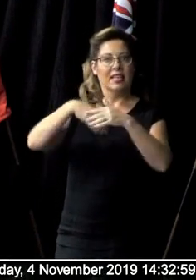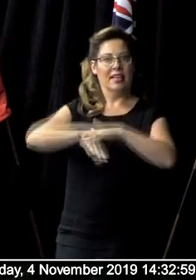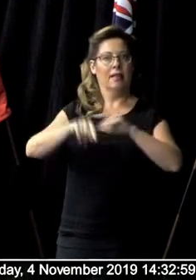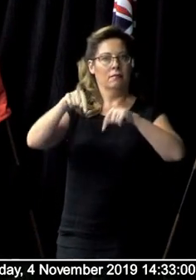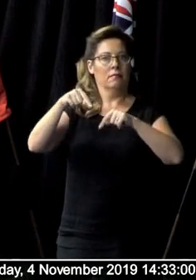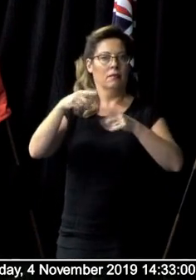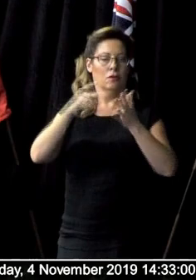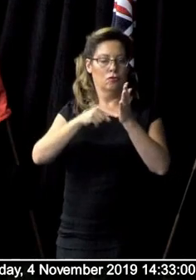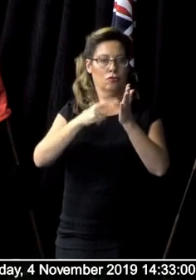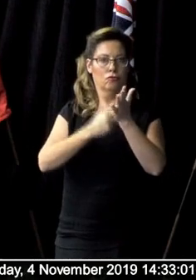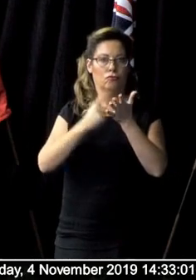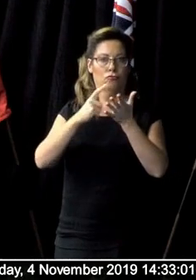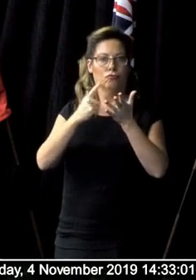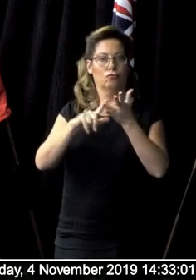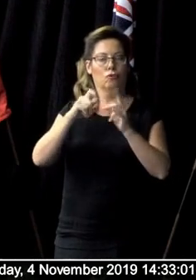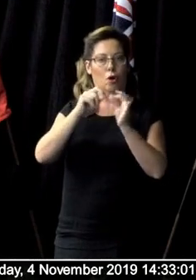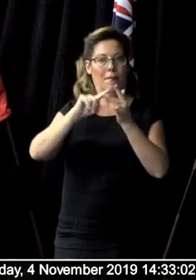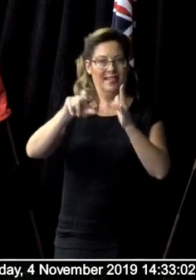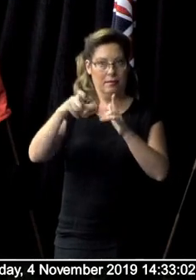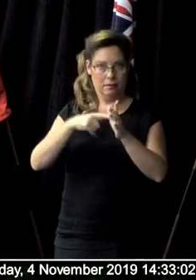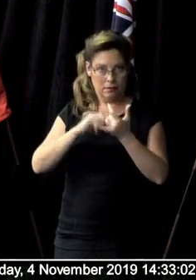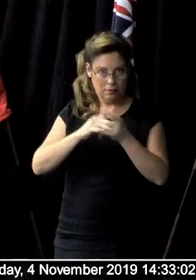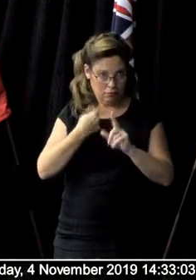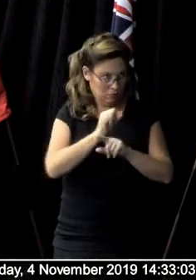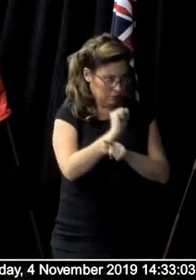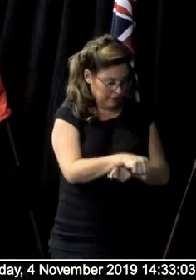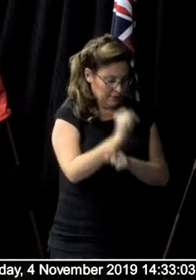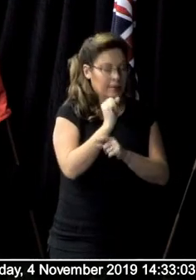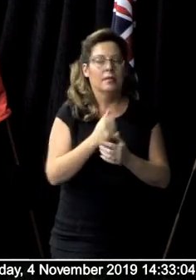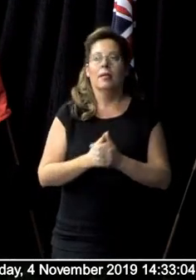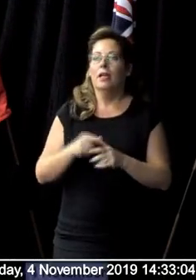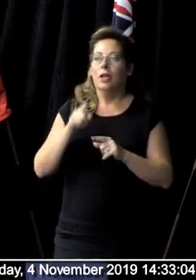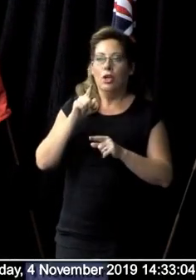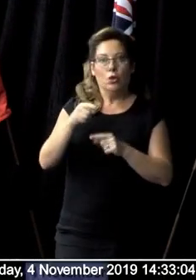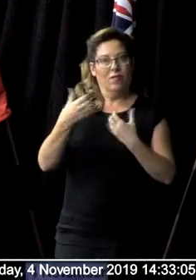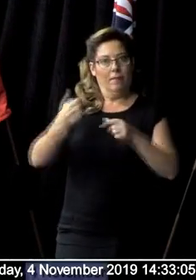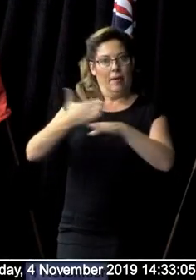Have you held that role from September 2015 to the present time? That’s right.